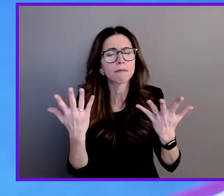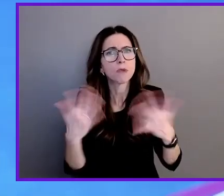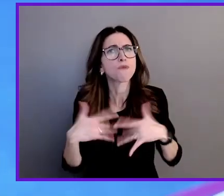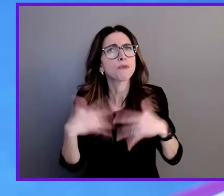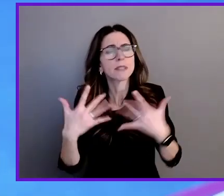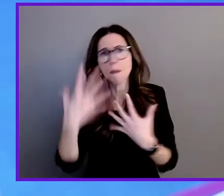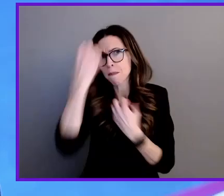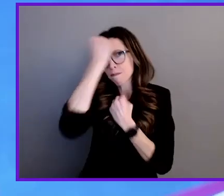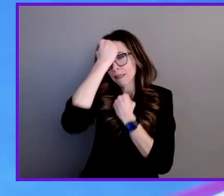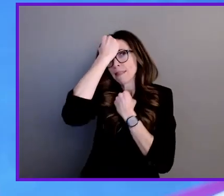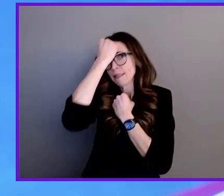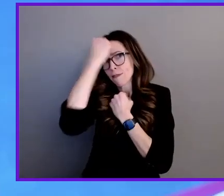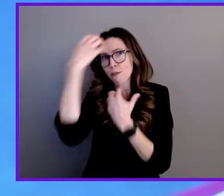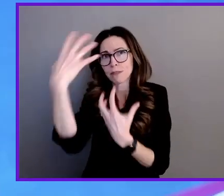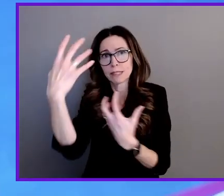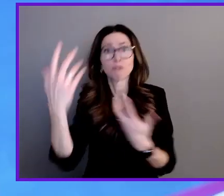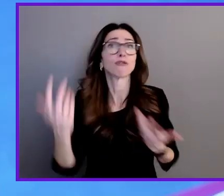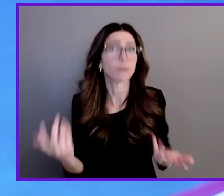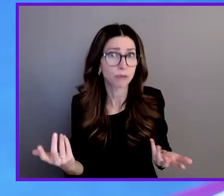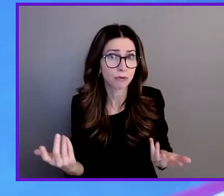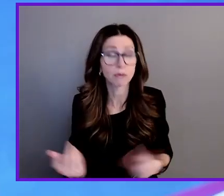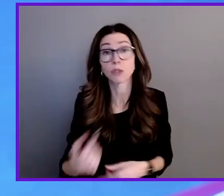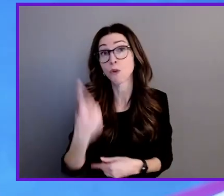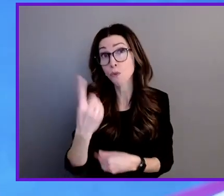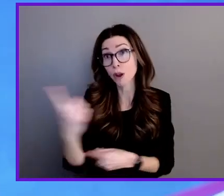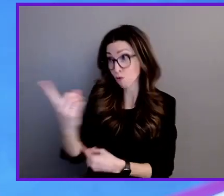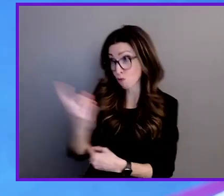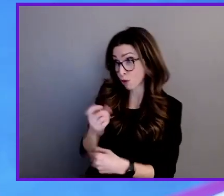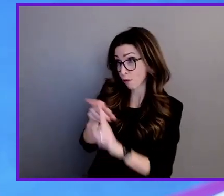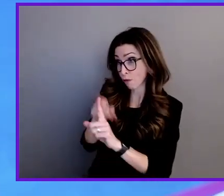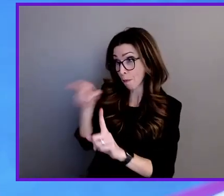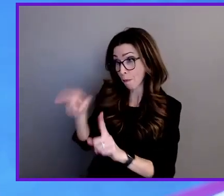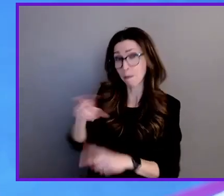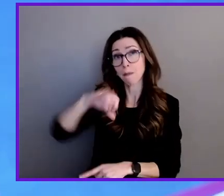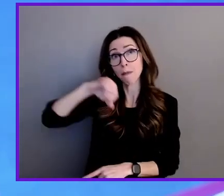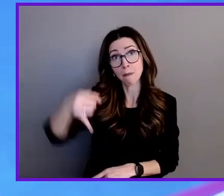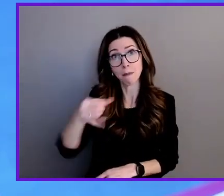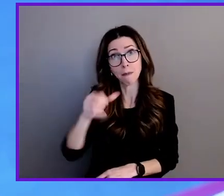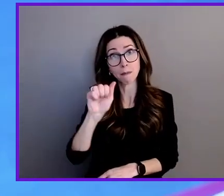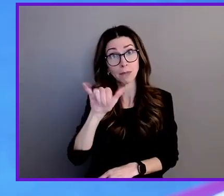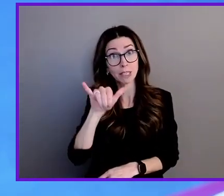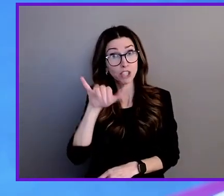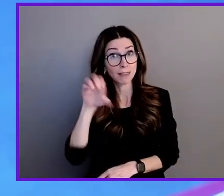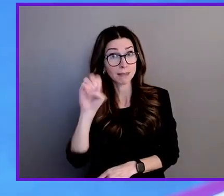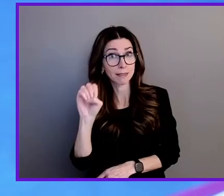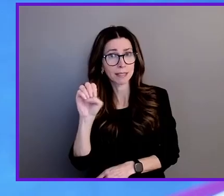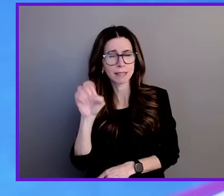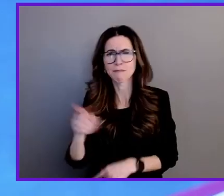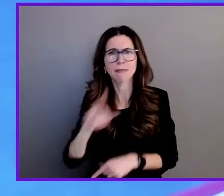from Jayce who asked, “What is your plan for decolonization? Where are the policy documents on this